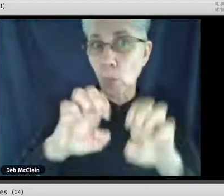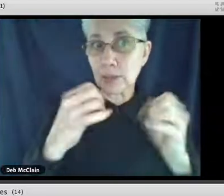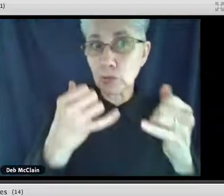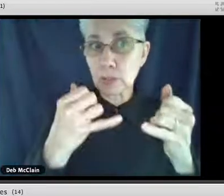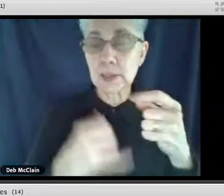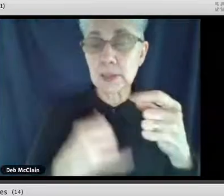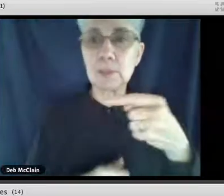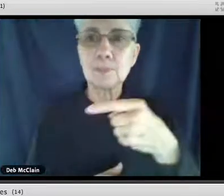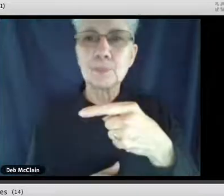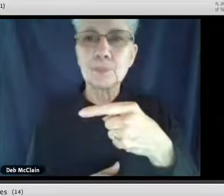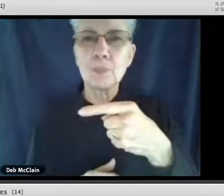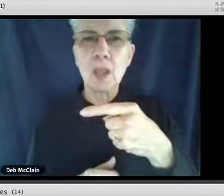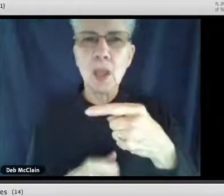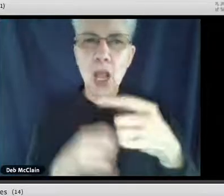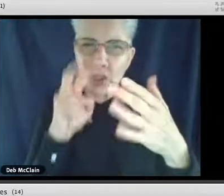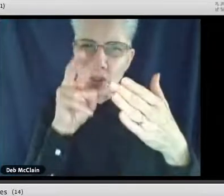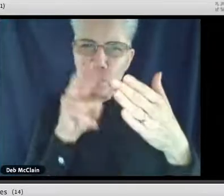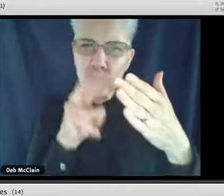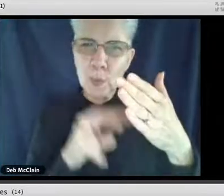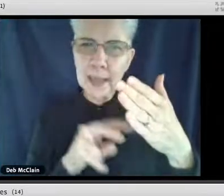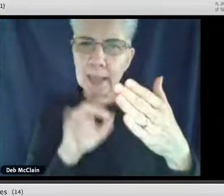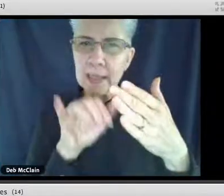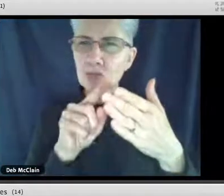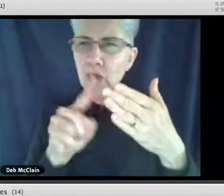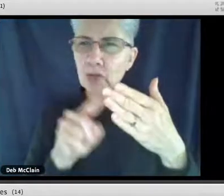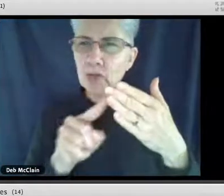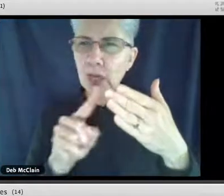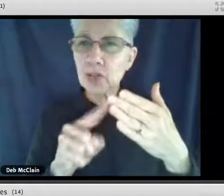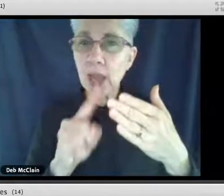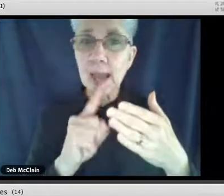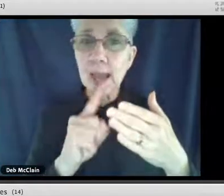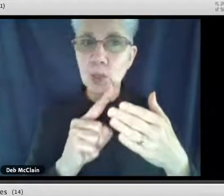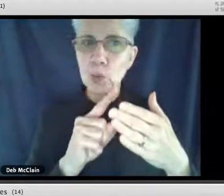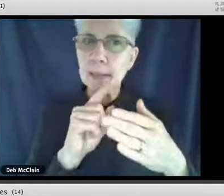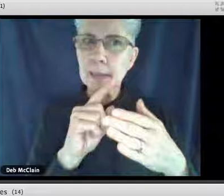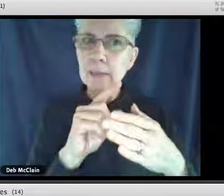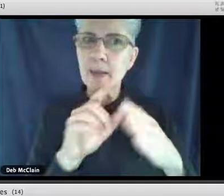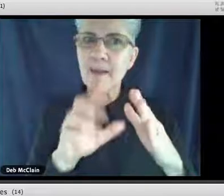I would go through this, and then you can flag things that you know are going to be an issue,